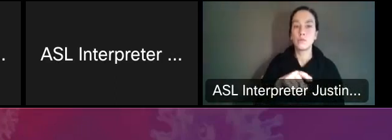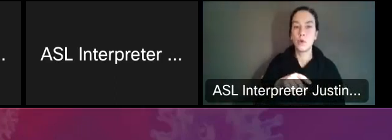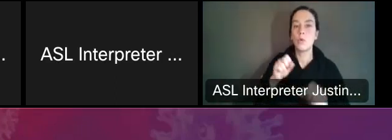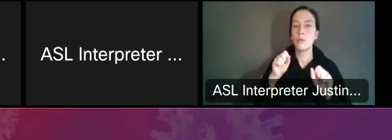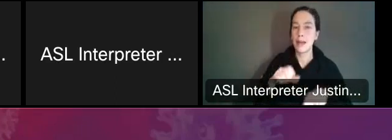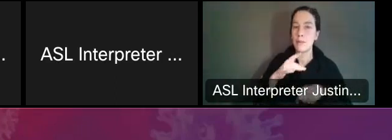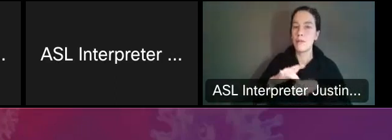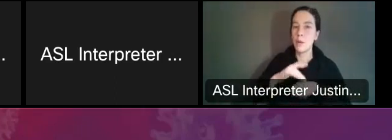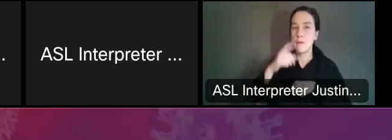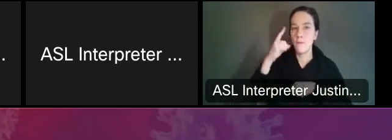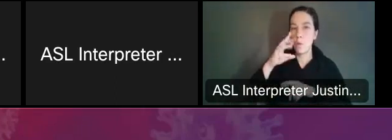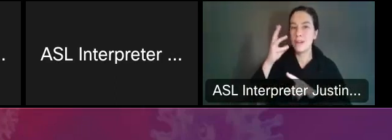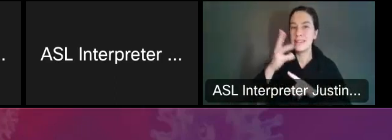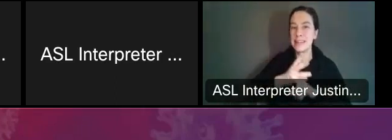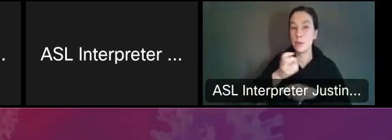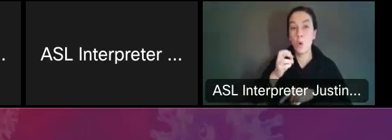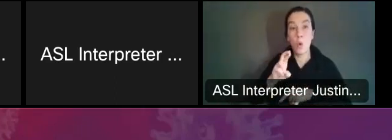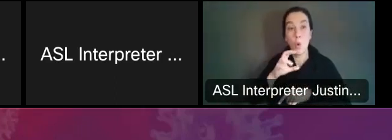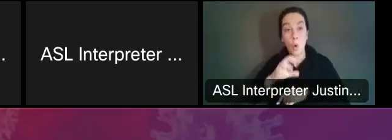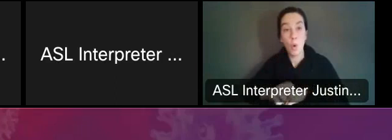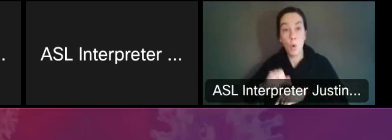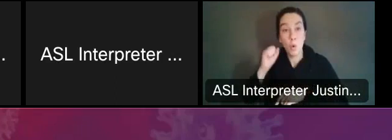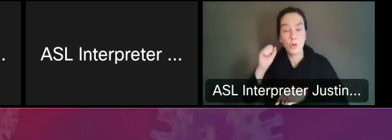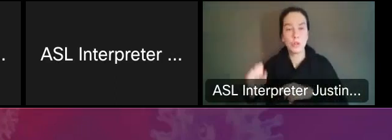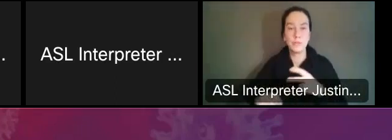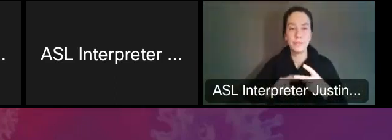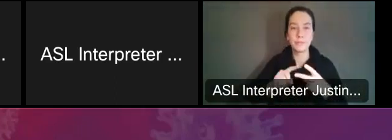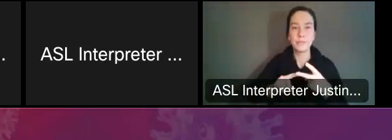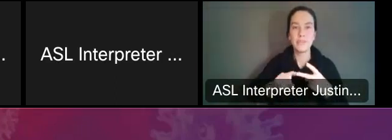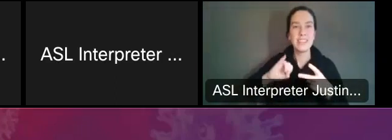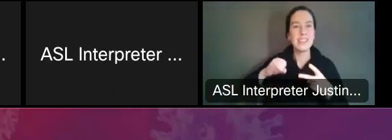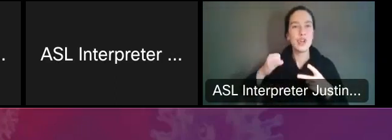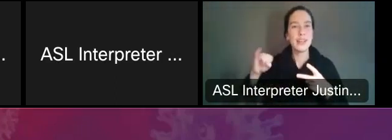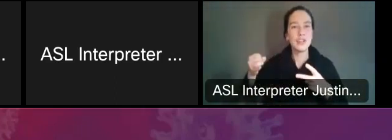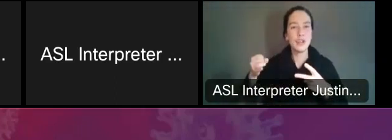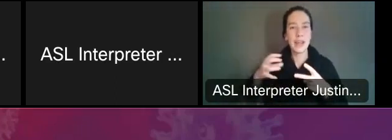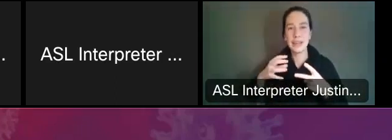Johnson and Johnson is not available for use with people under 18 years of age.